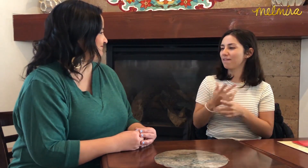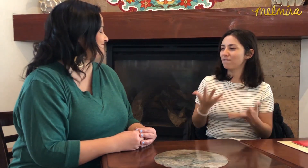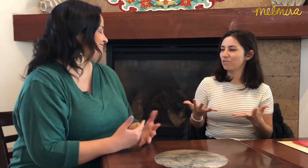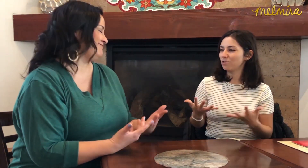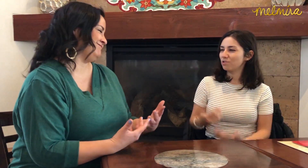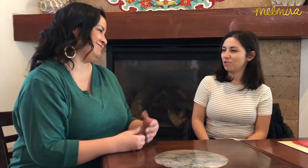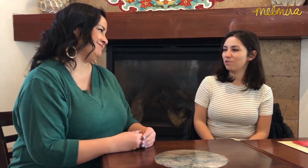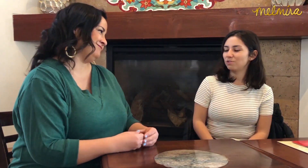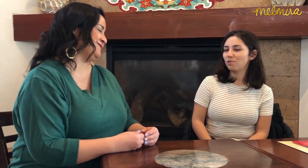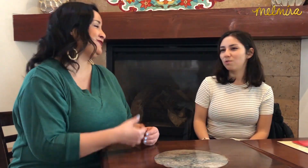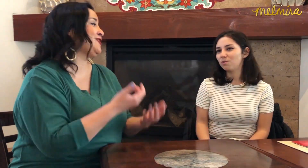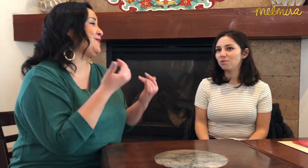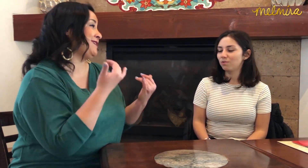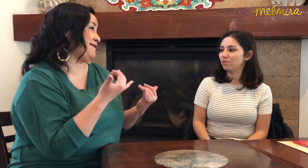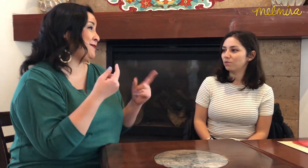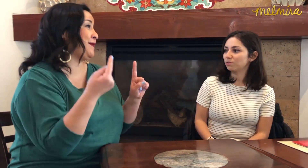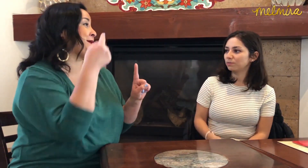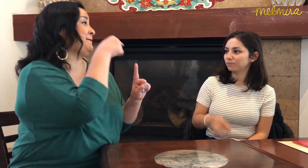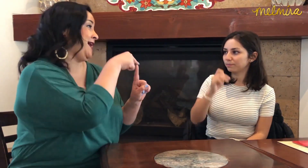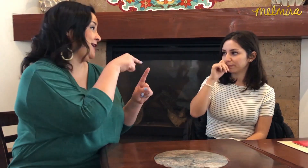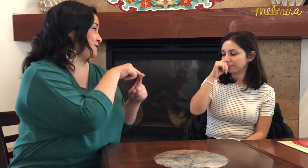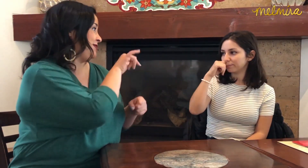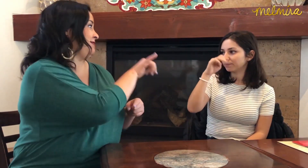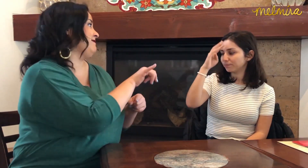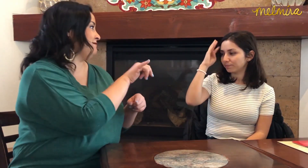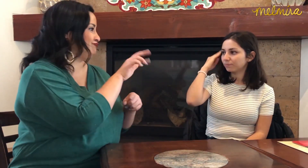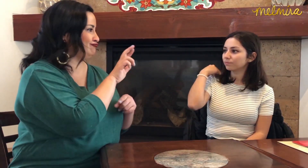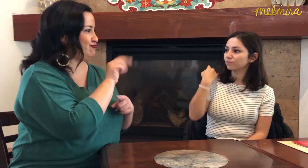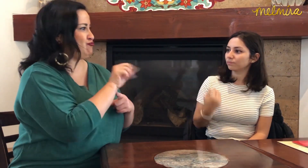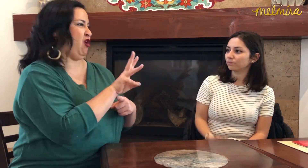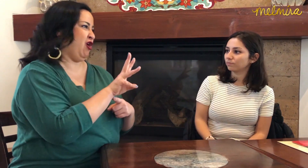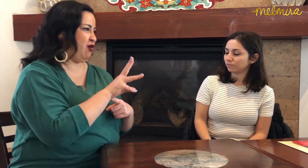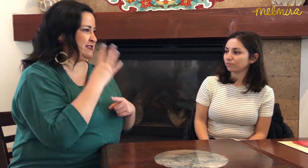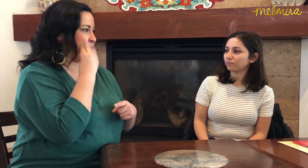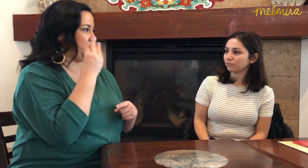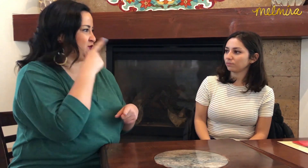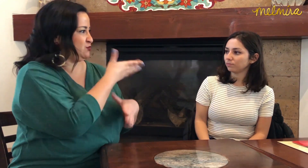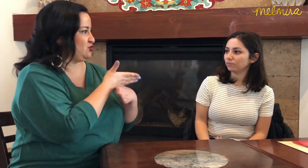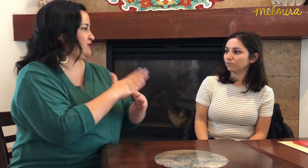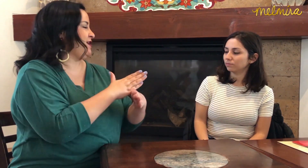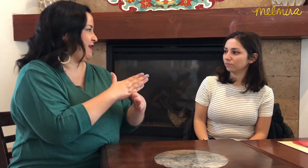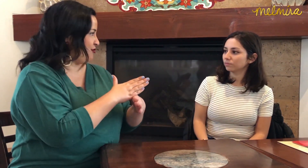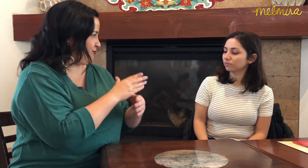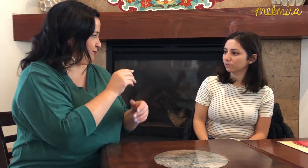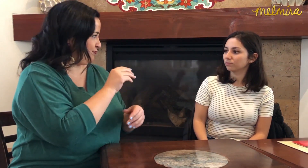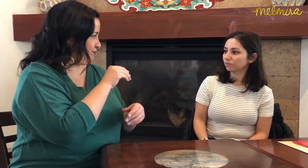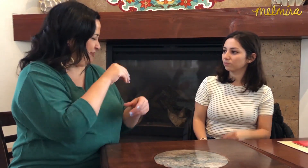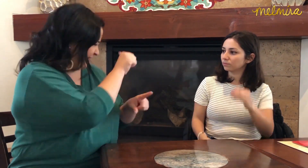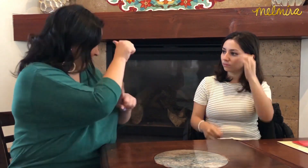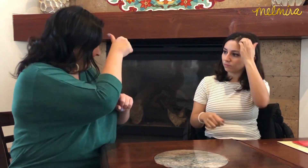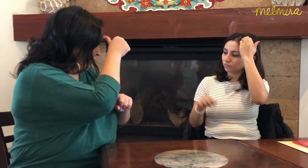but sometimes you have to be careful. So, now let's go back to that raw experience you shared regarding India?